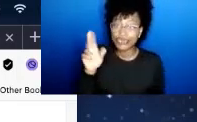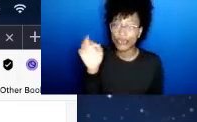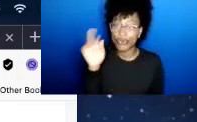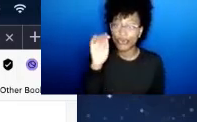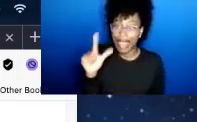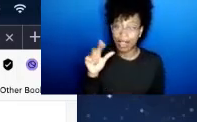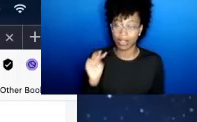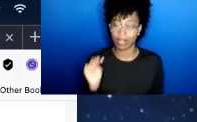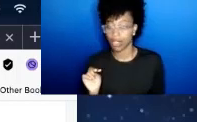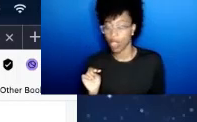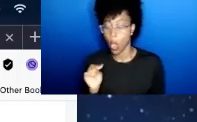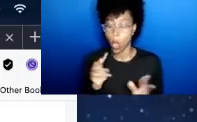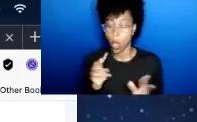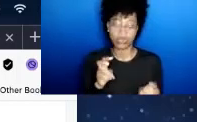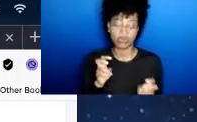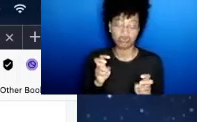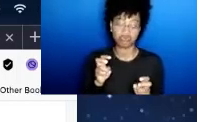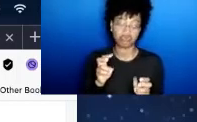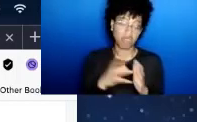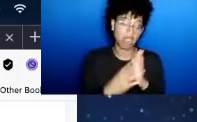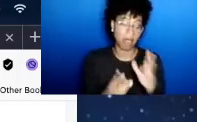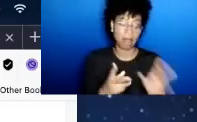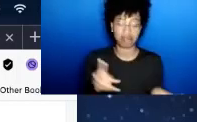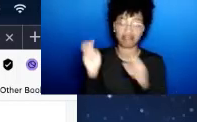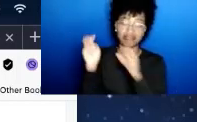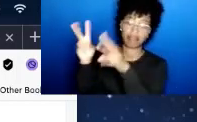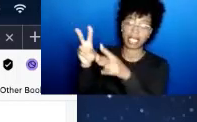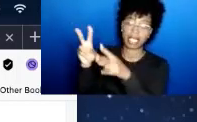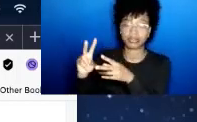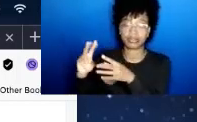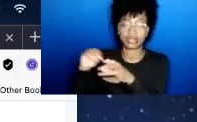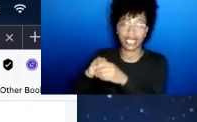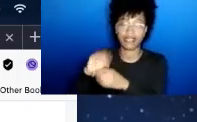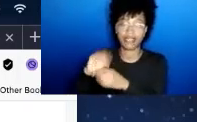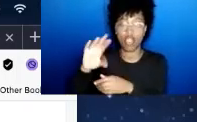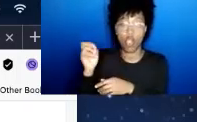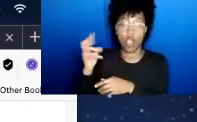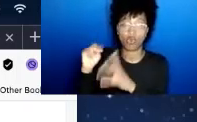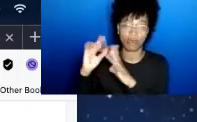then copy and paste them into a browser 06:41:07 in order to see the dynamic content.